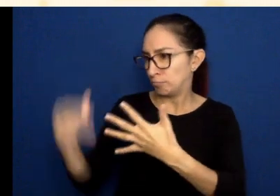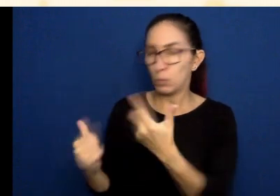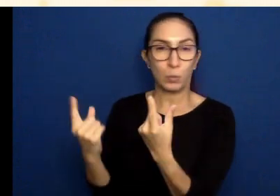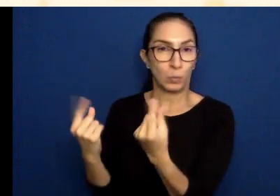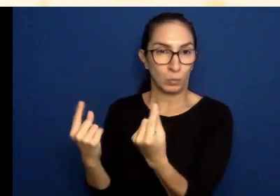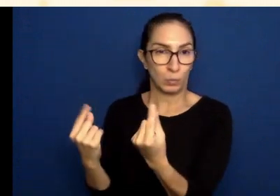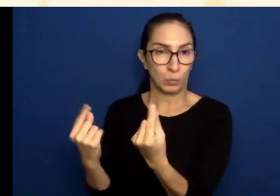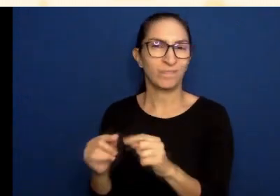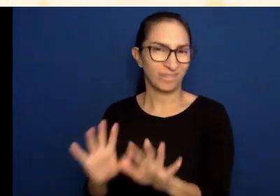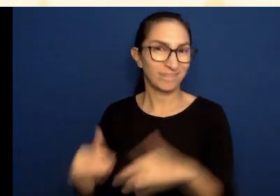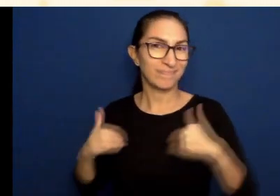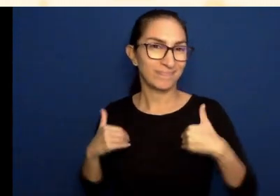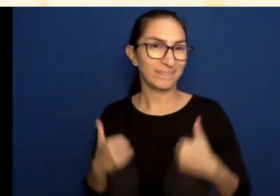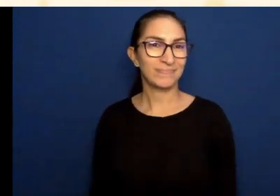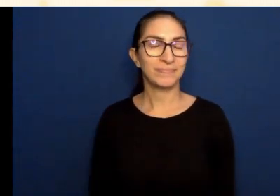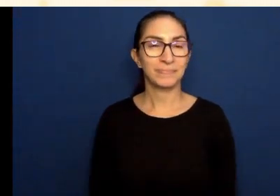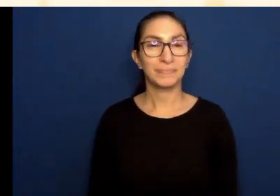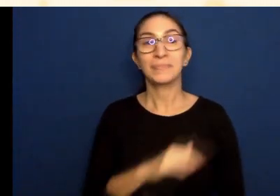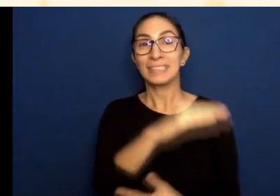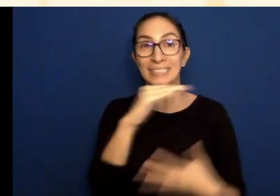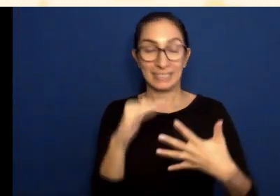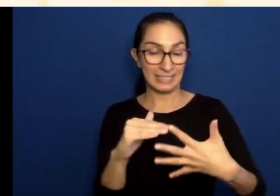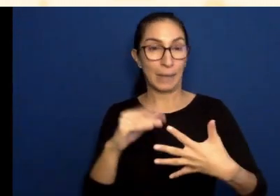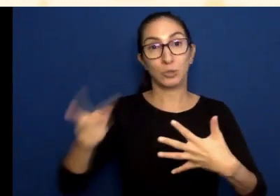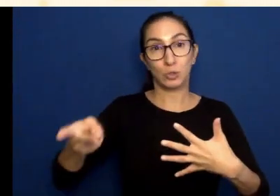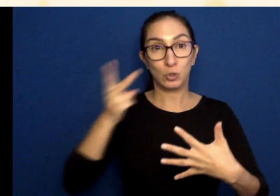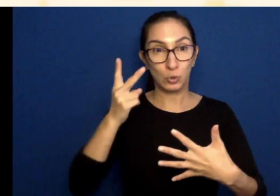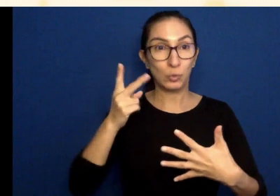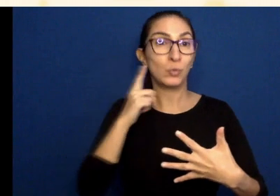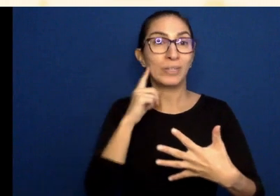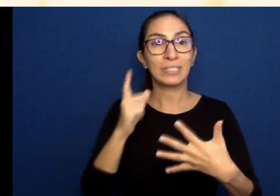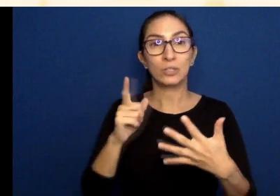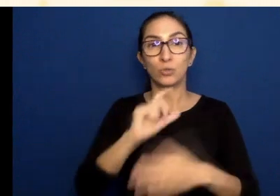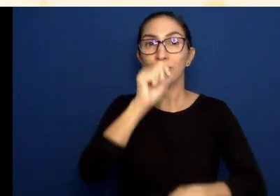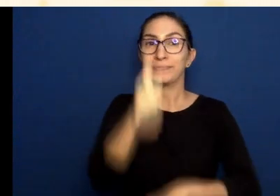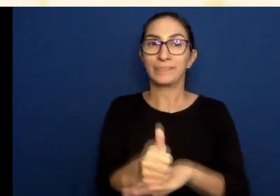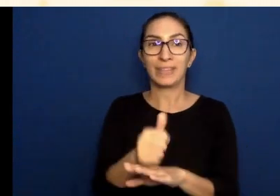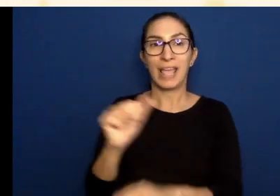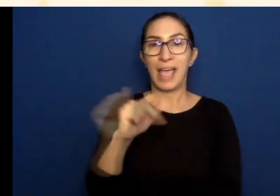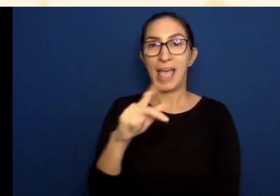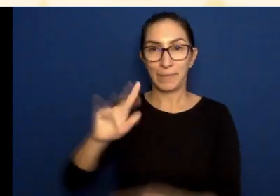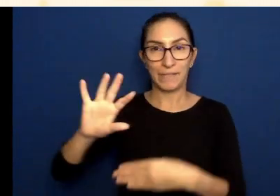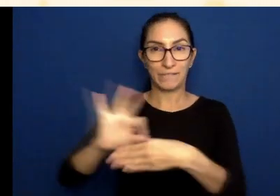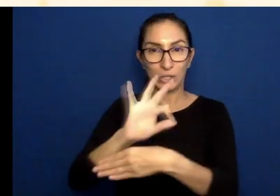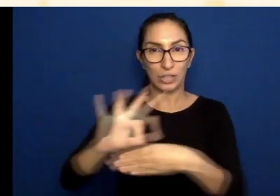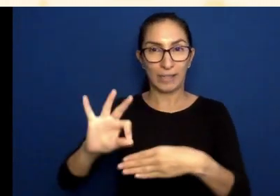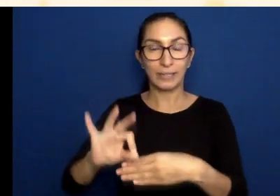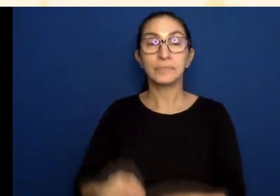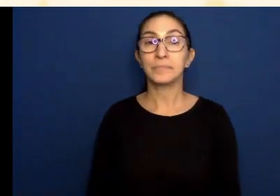once again, all these things are in the documentation in lots of detail how you can identify these things, step by step instructions,